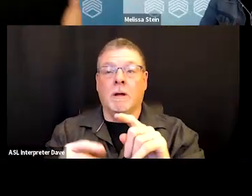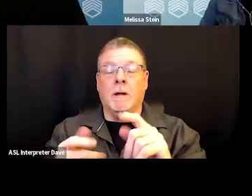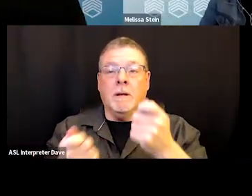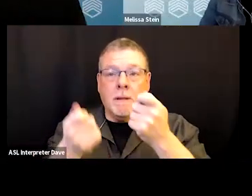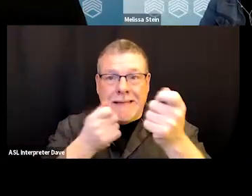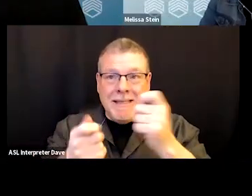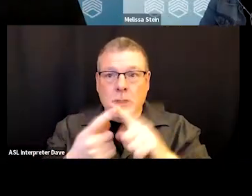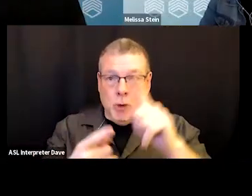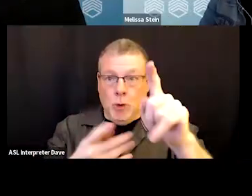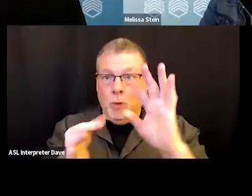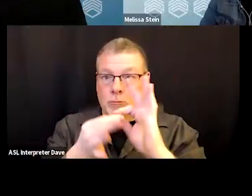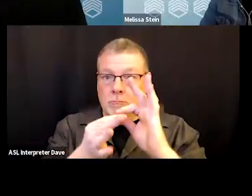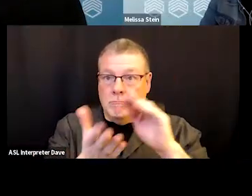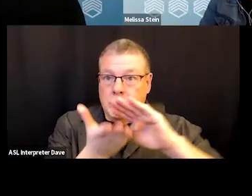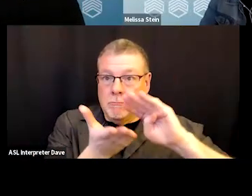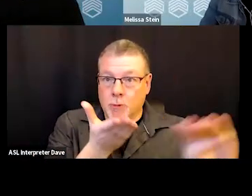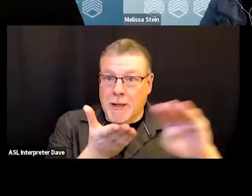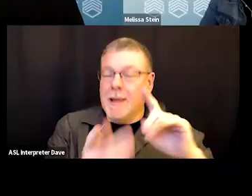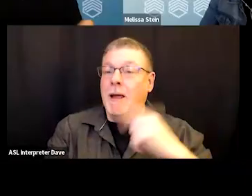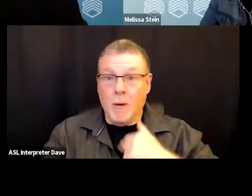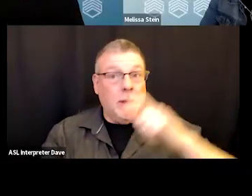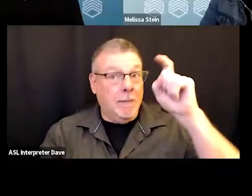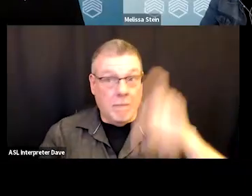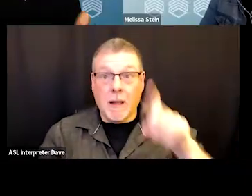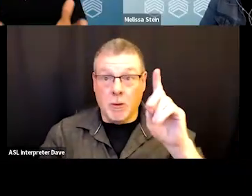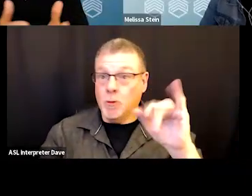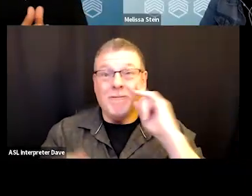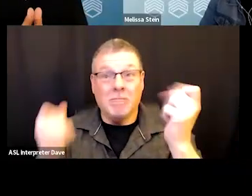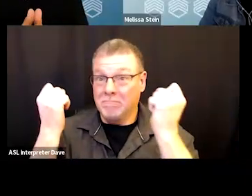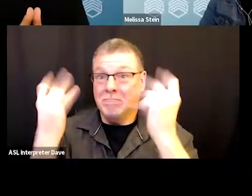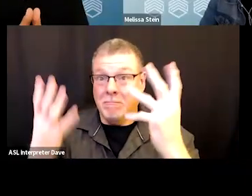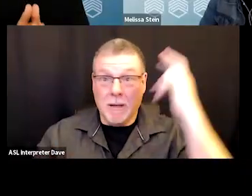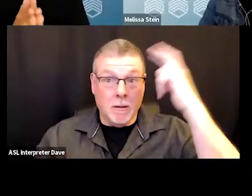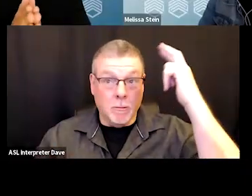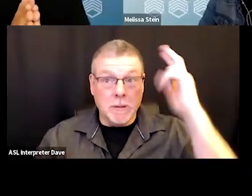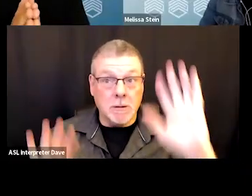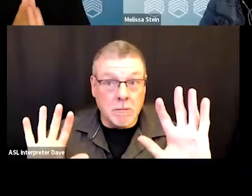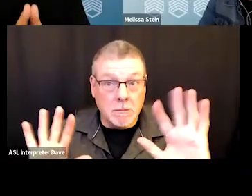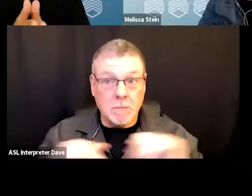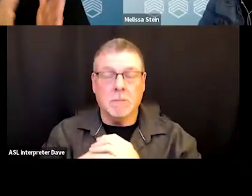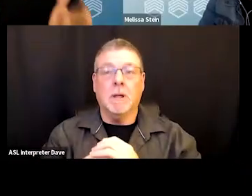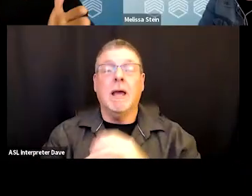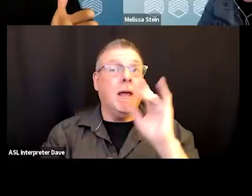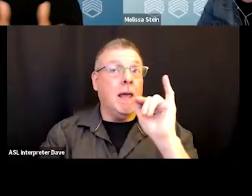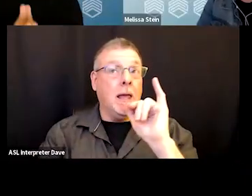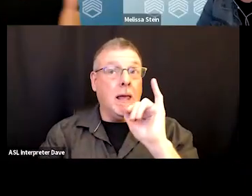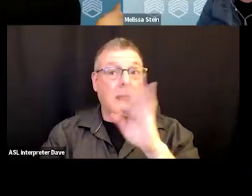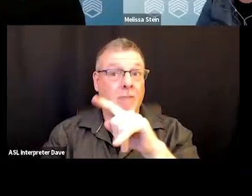We need to do it for many reasons. If you elect for oral fluid,